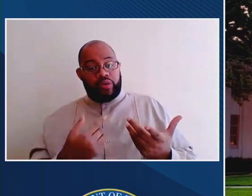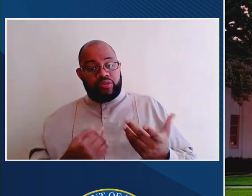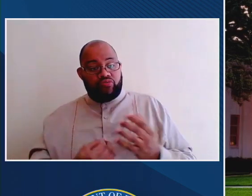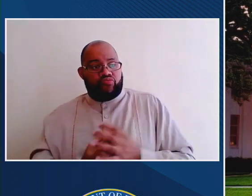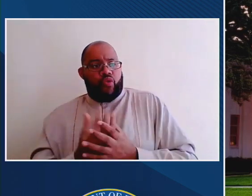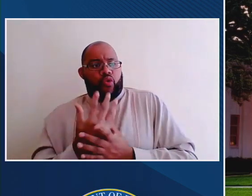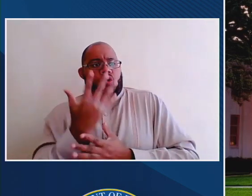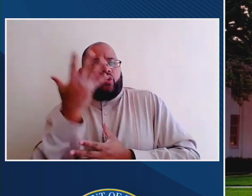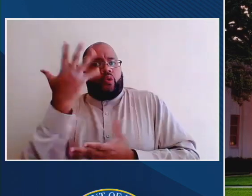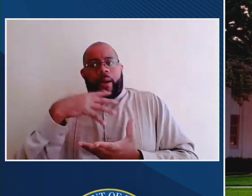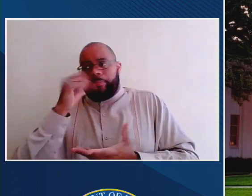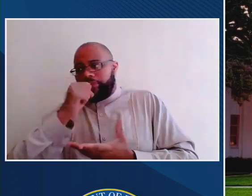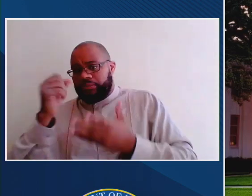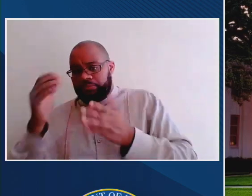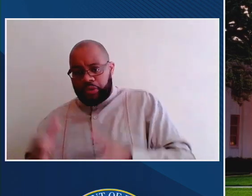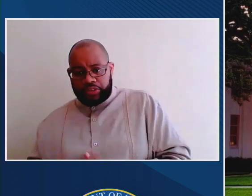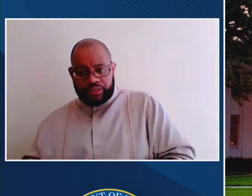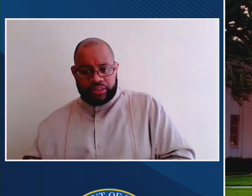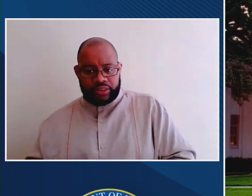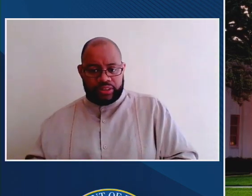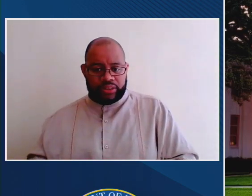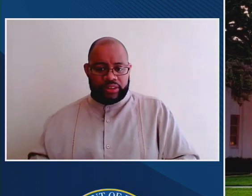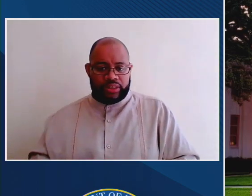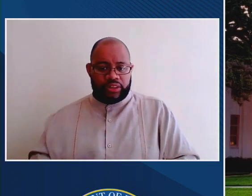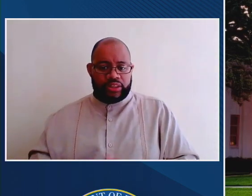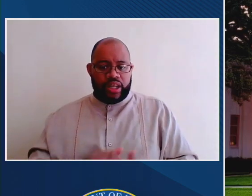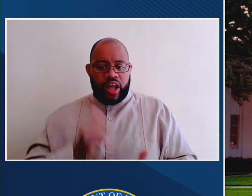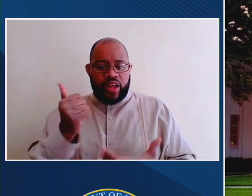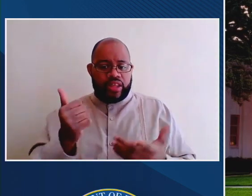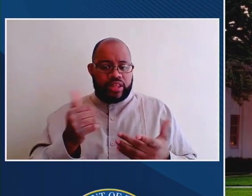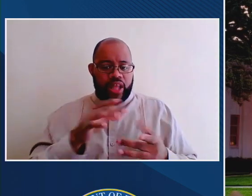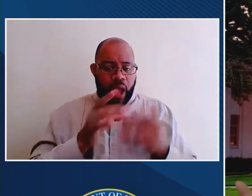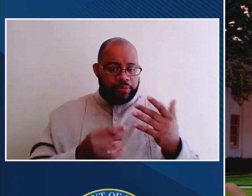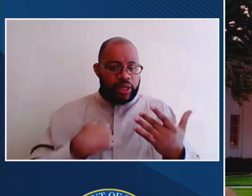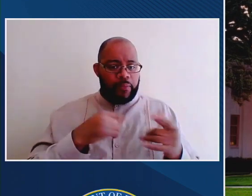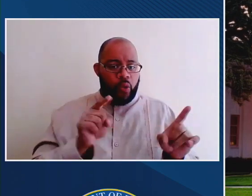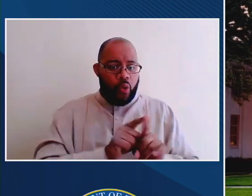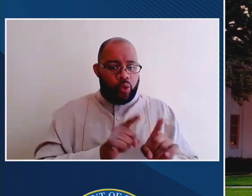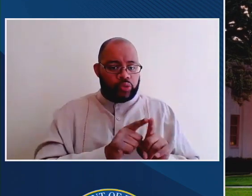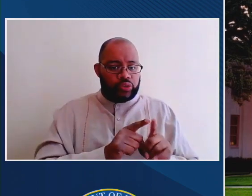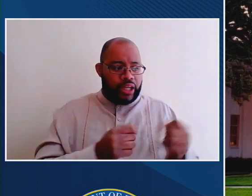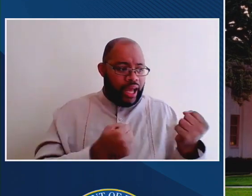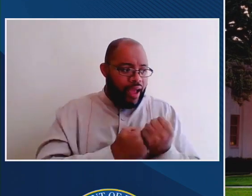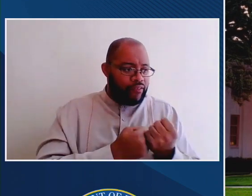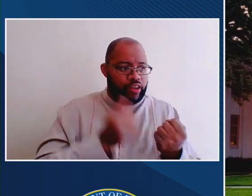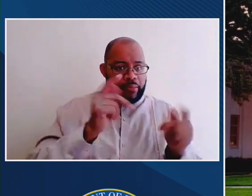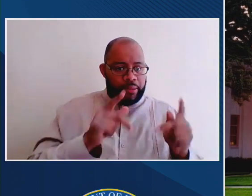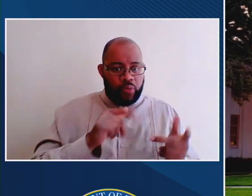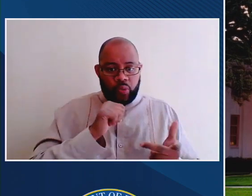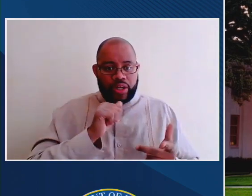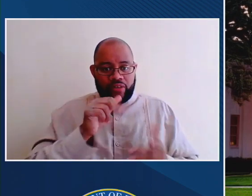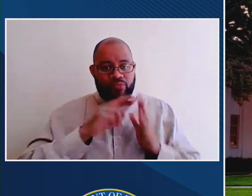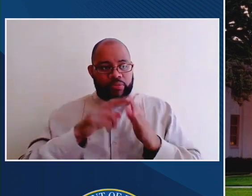Or the other option to me would have been, I'm also getting advocated by other people who aren't represented on this group who